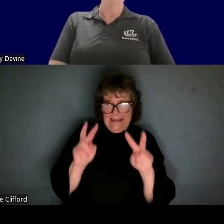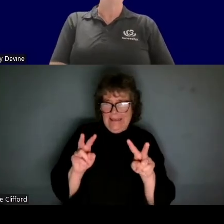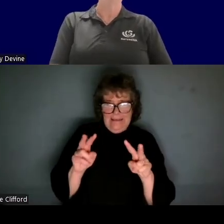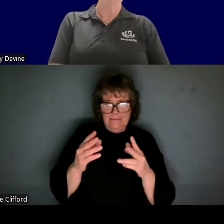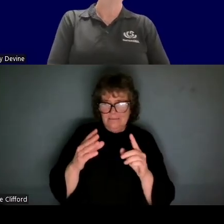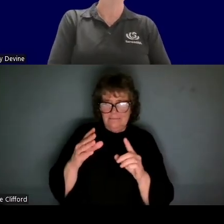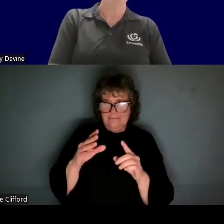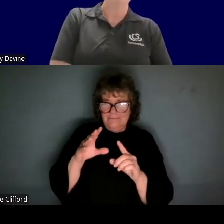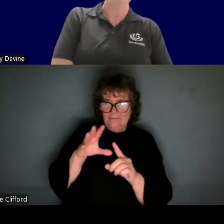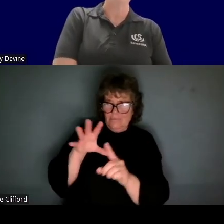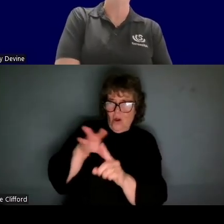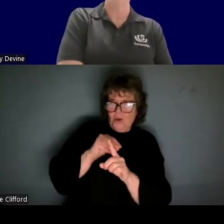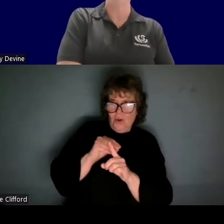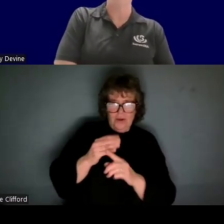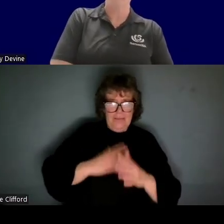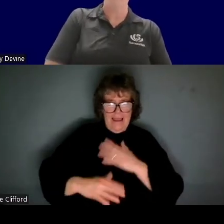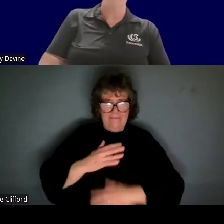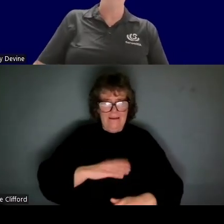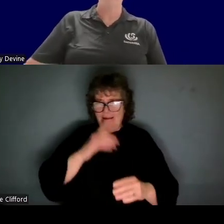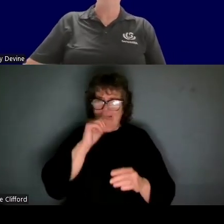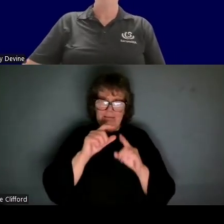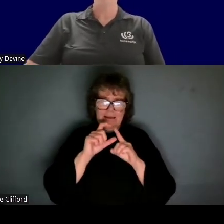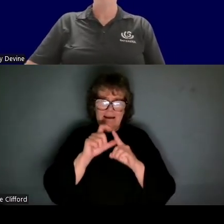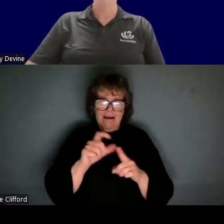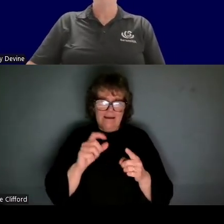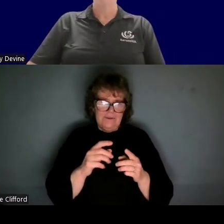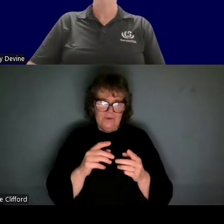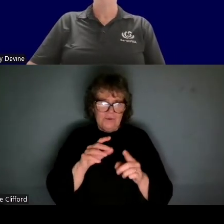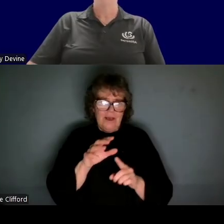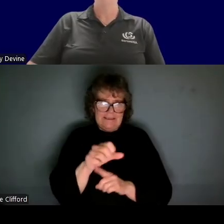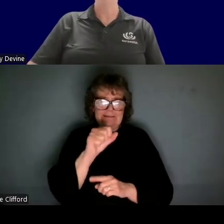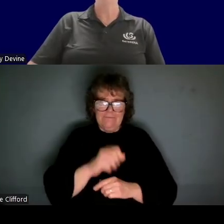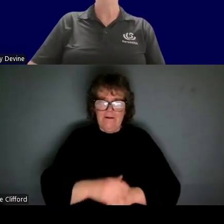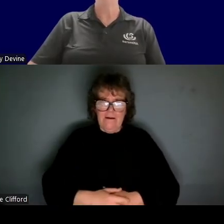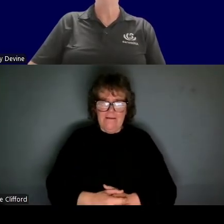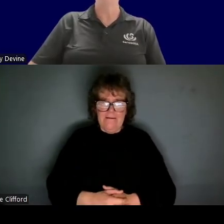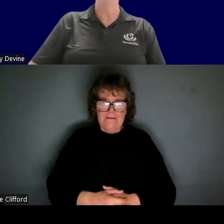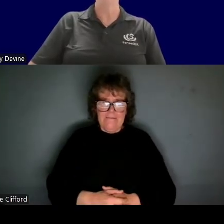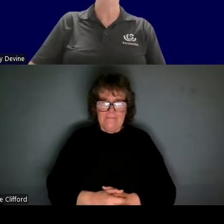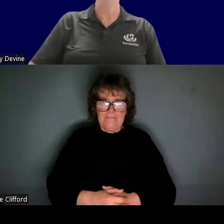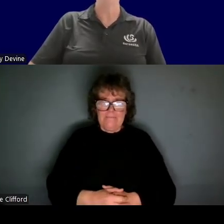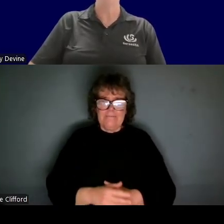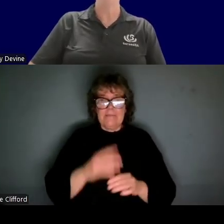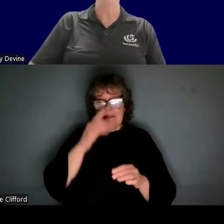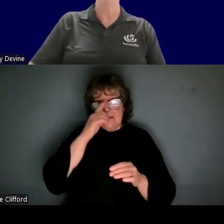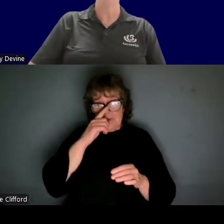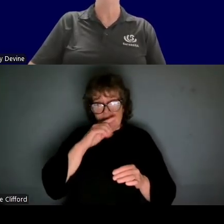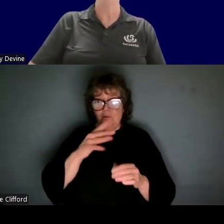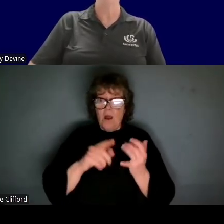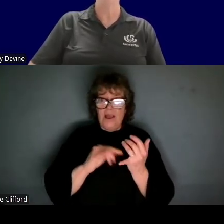it can very be difficult to identify. Individuals may use established and emerging behaviours